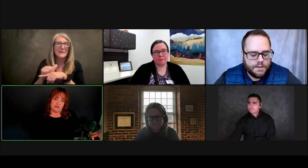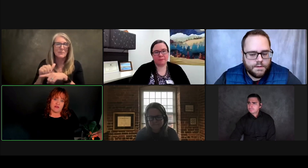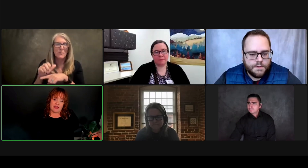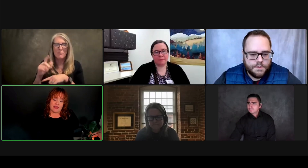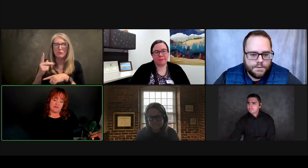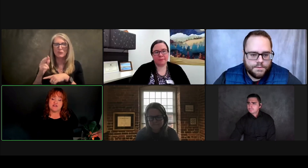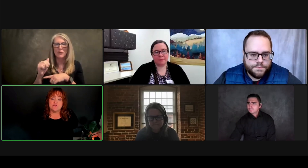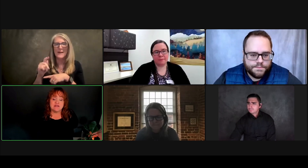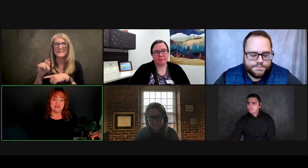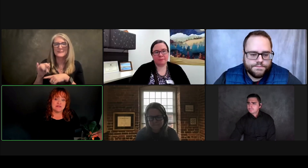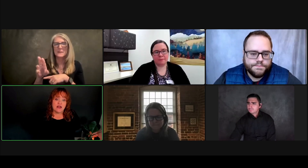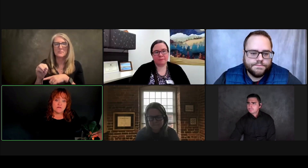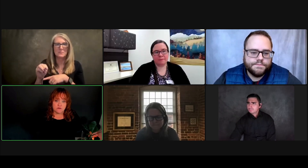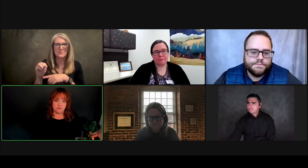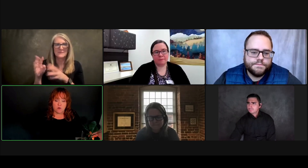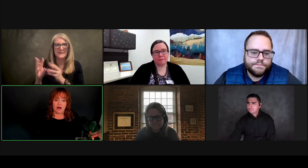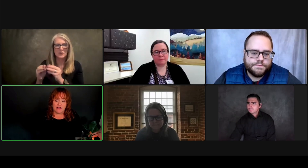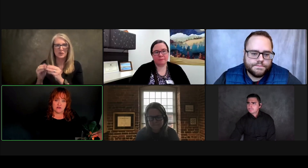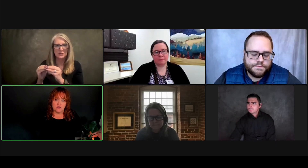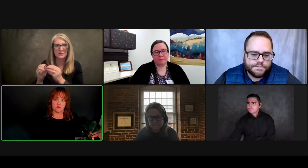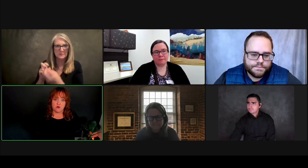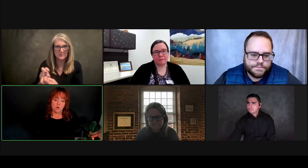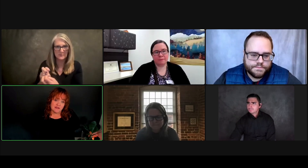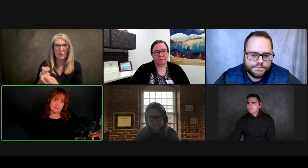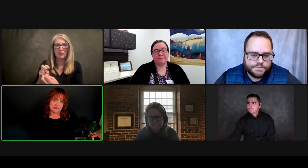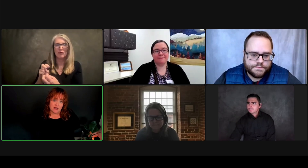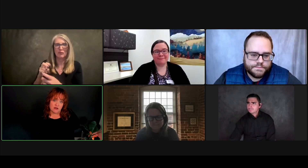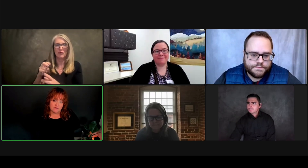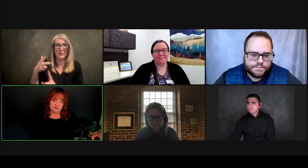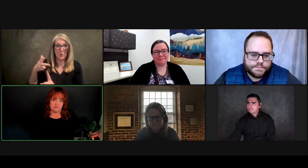the students themselves are required to record themselves